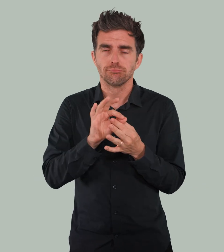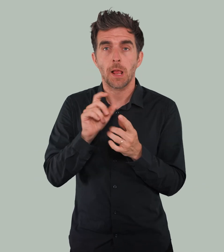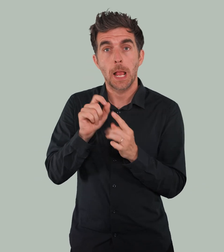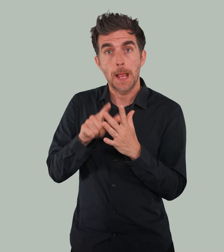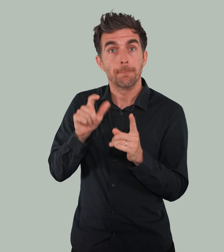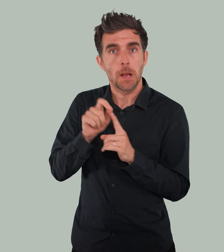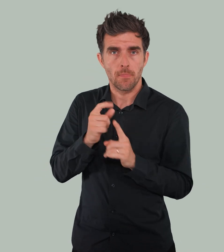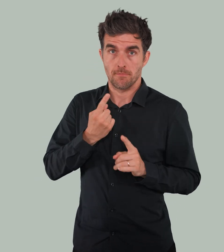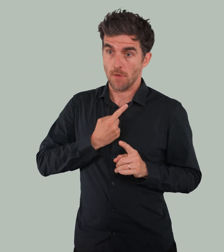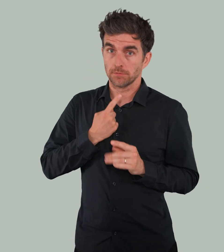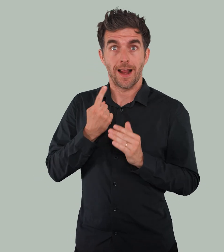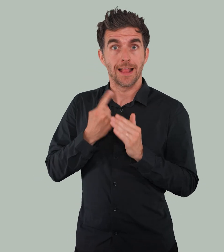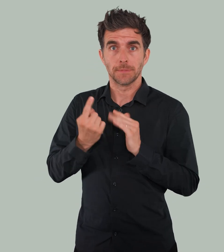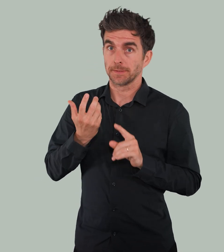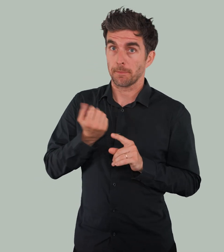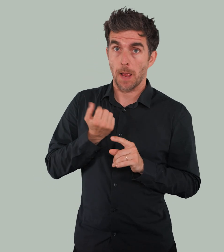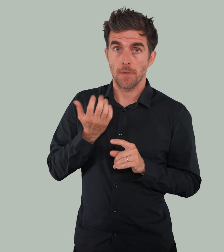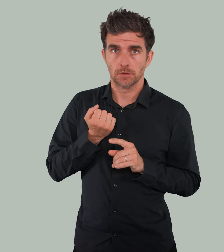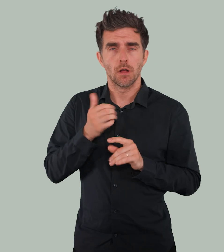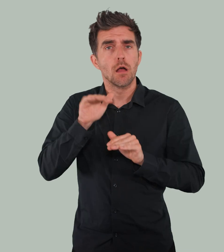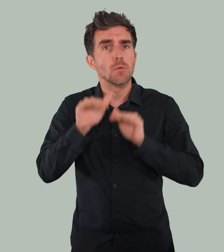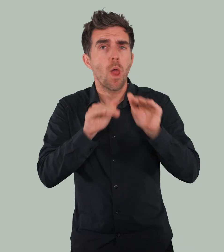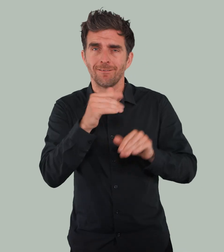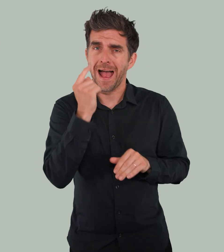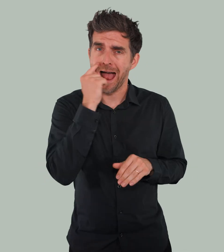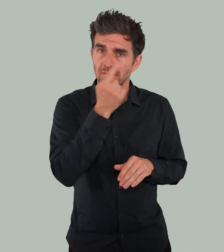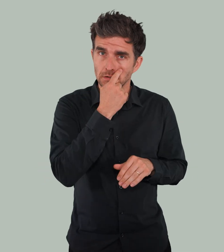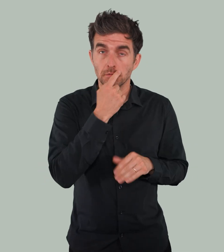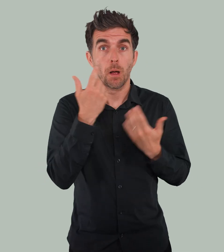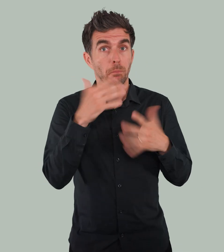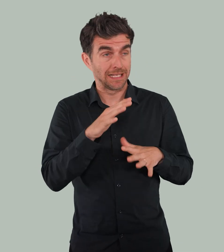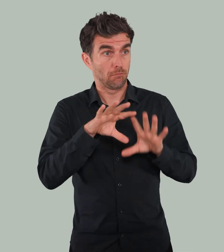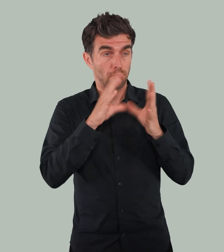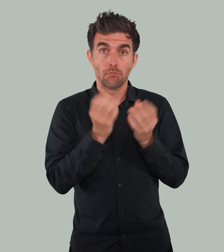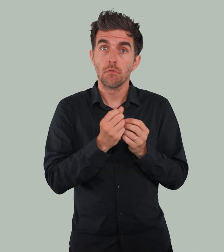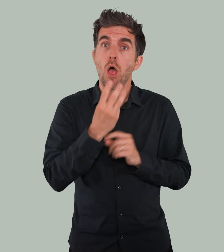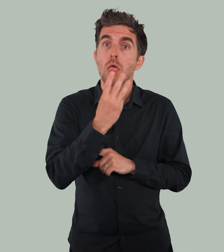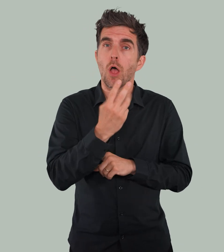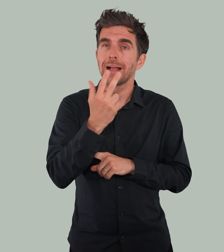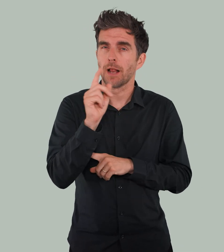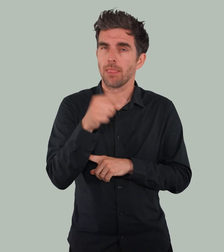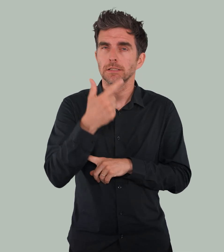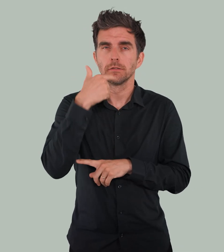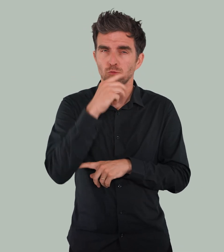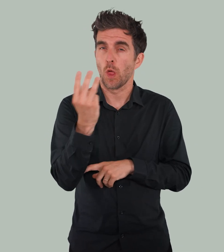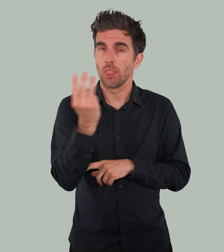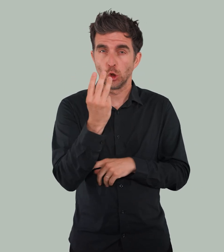Personal Independence Payment (PIP) Call for Evidence, which received 38,713